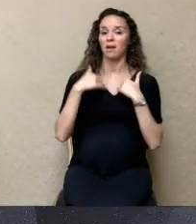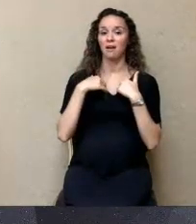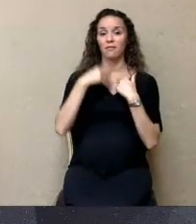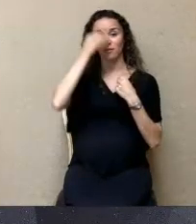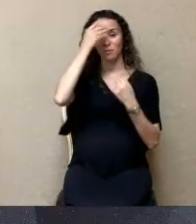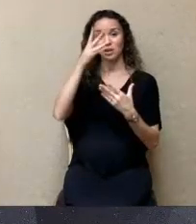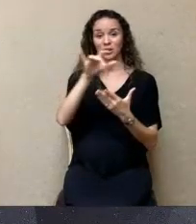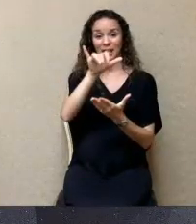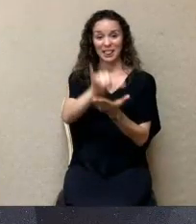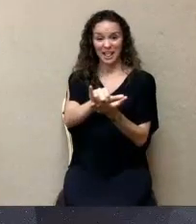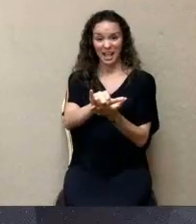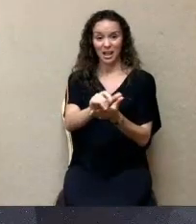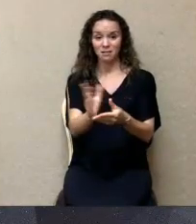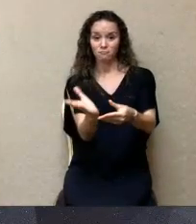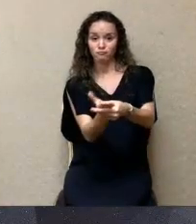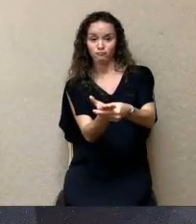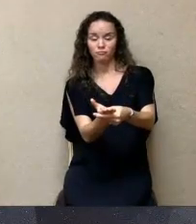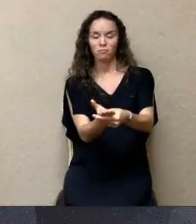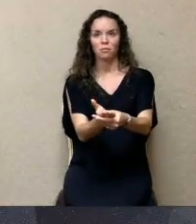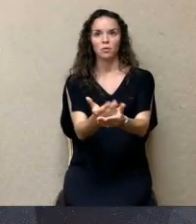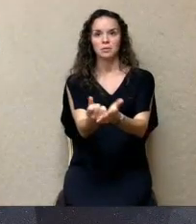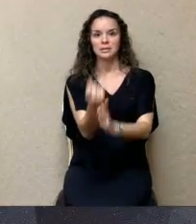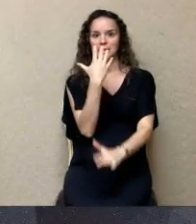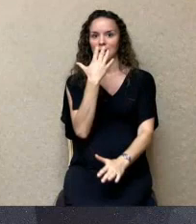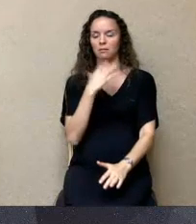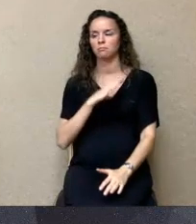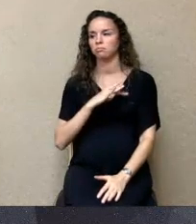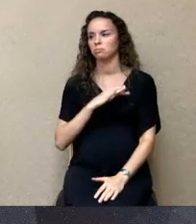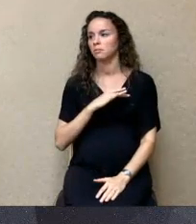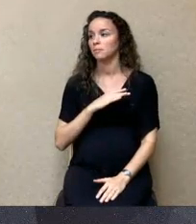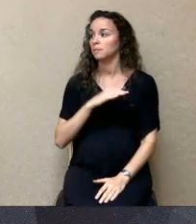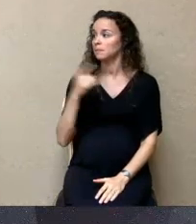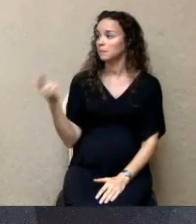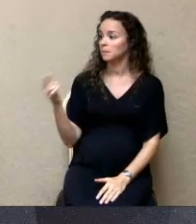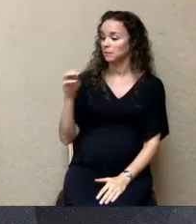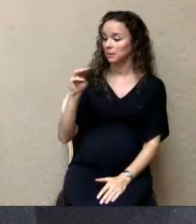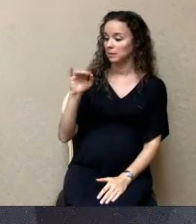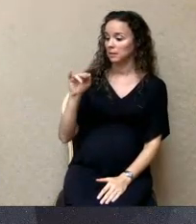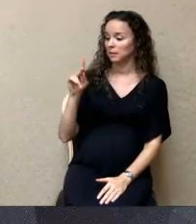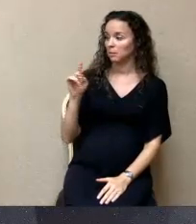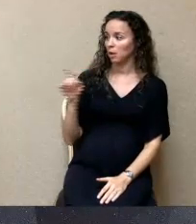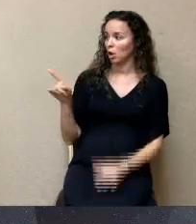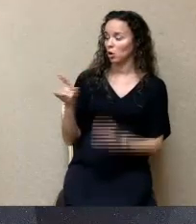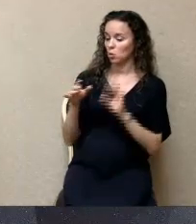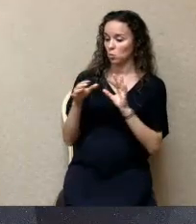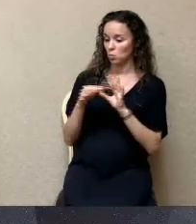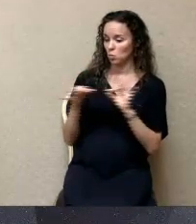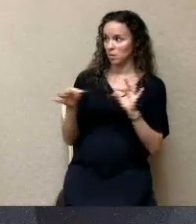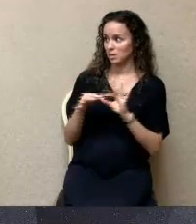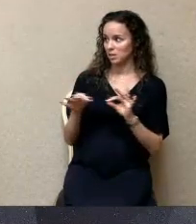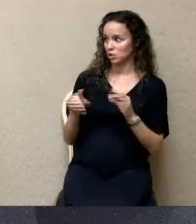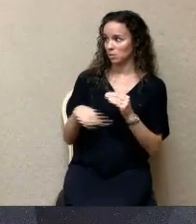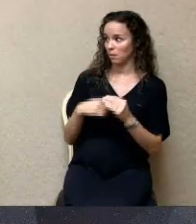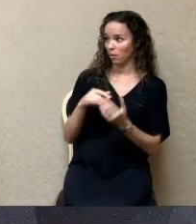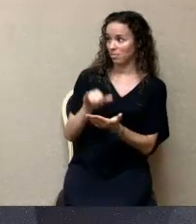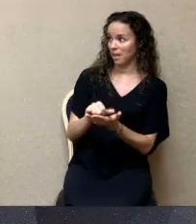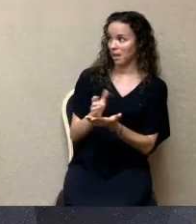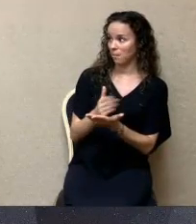could send with. Mike, are you composing a message about that piece?